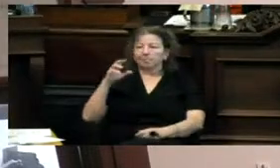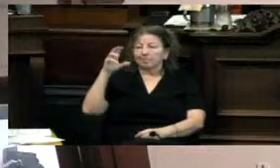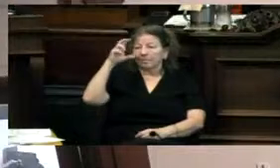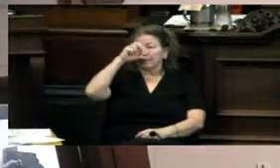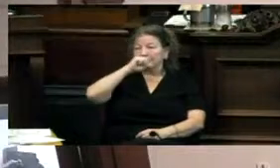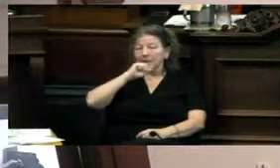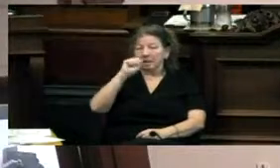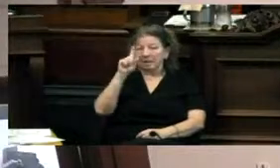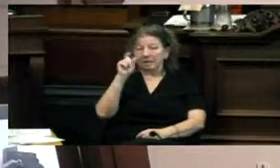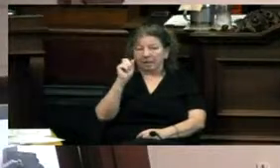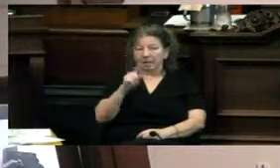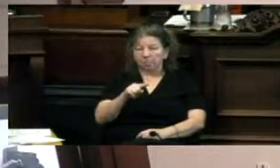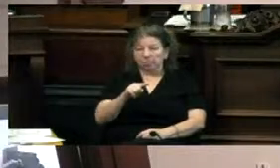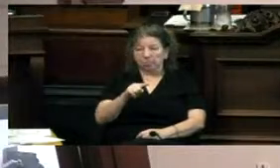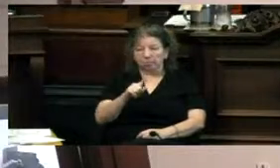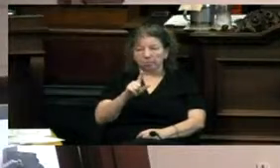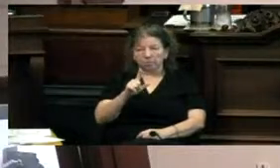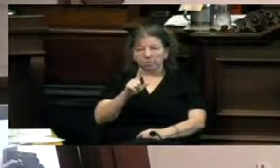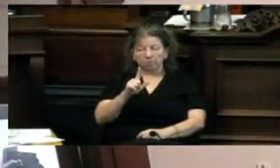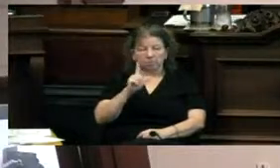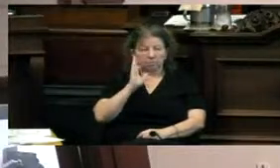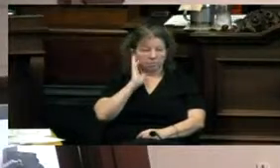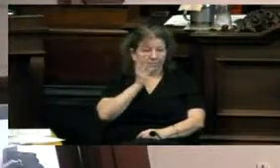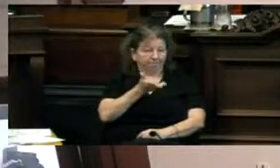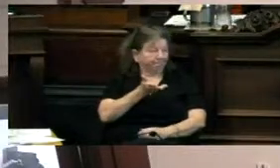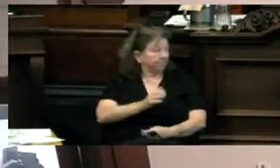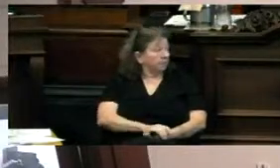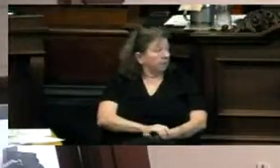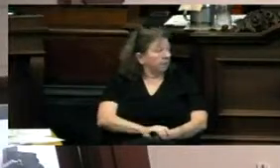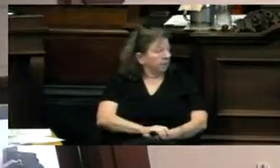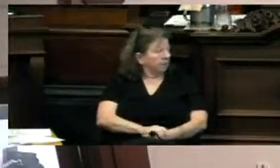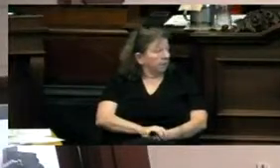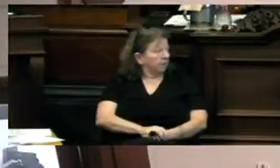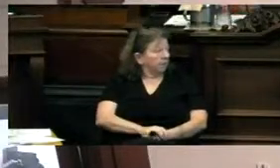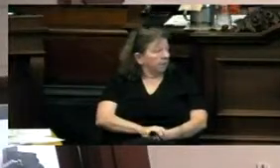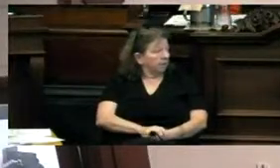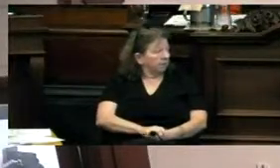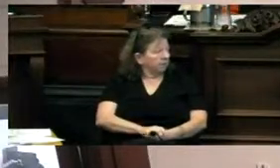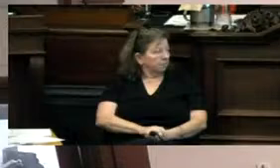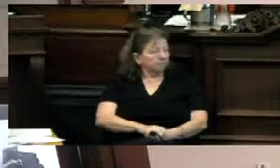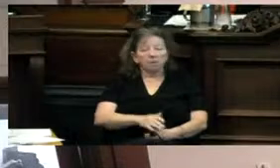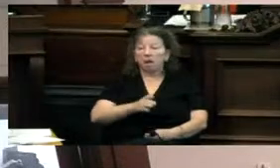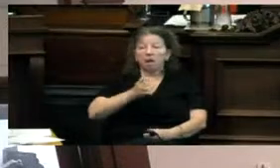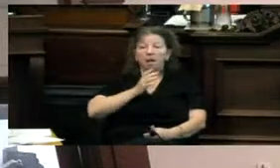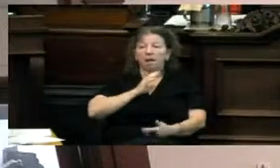welcome. I guess this is a